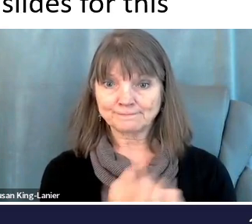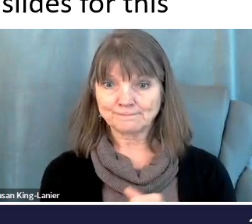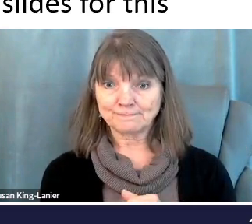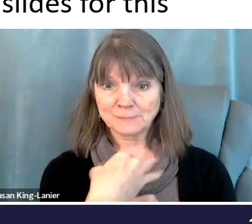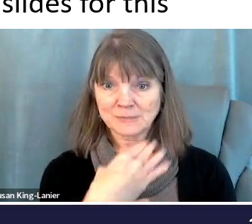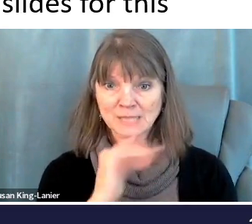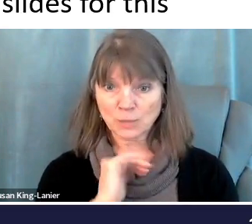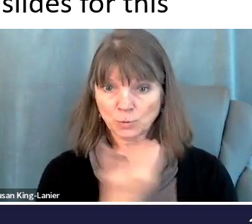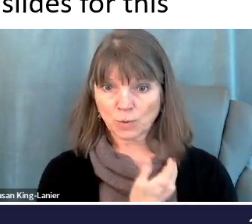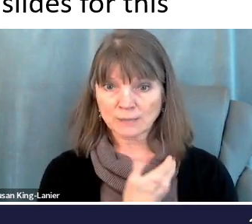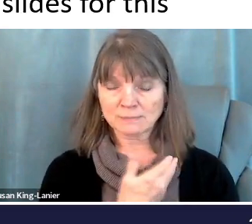could have?